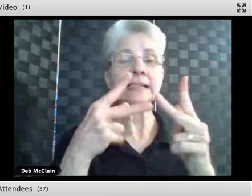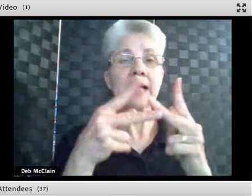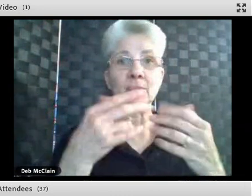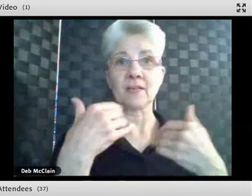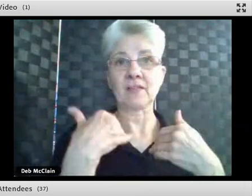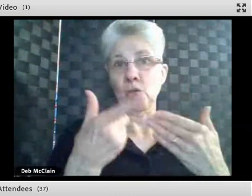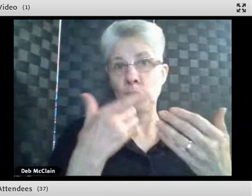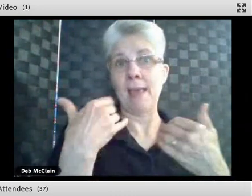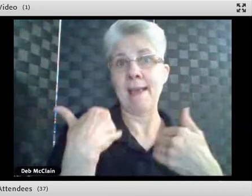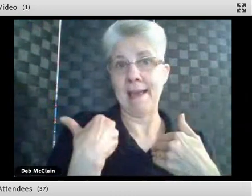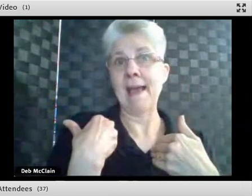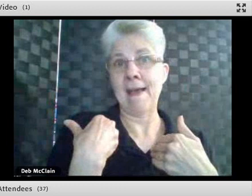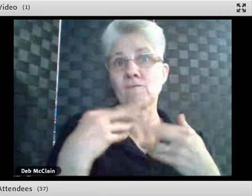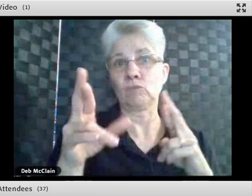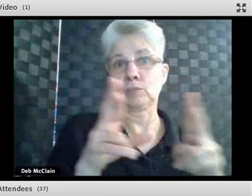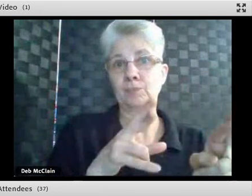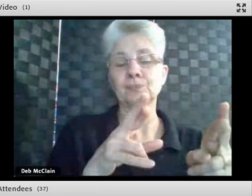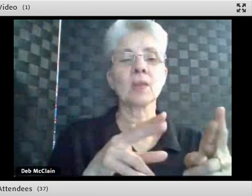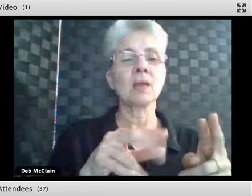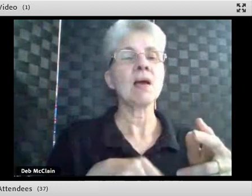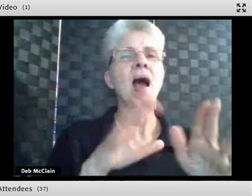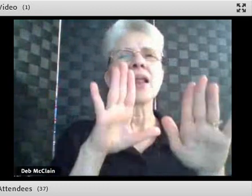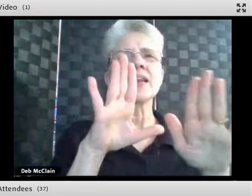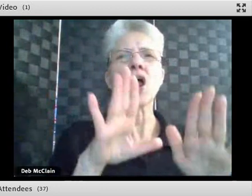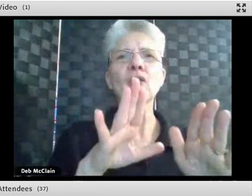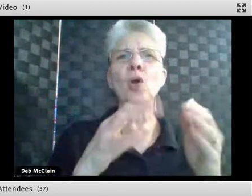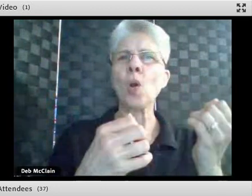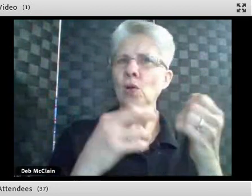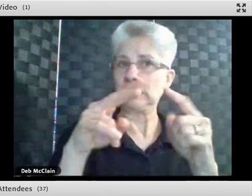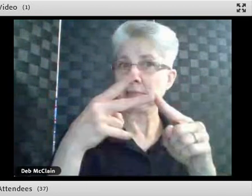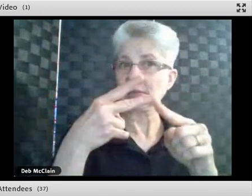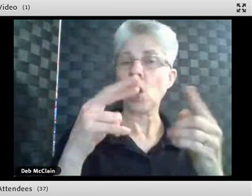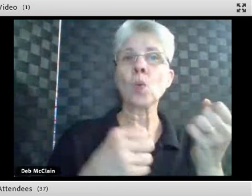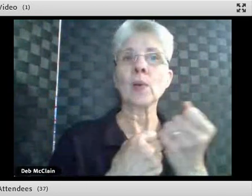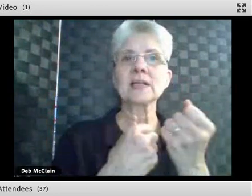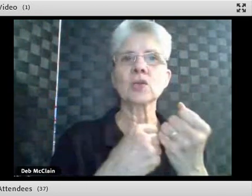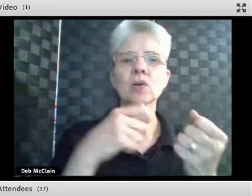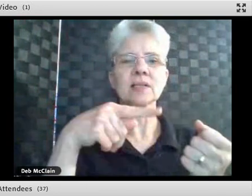that you may have on hand. Another great resource is called PRONOM,